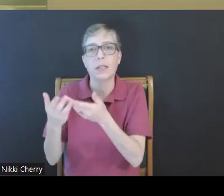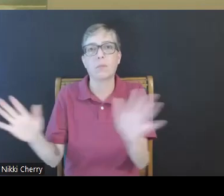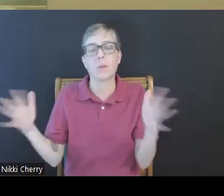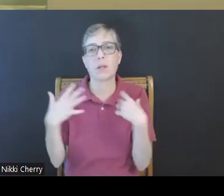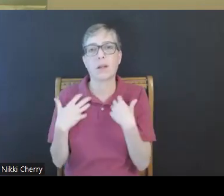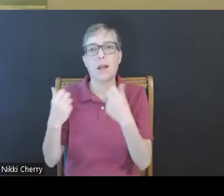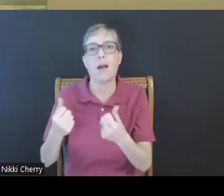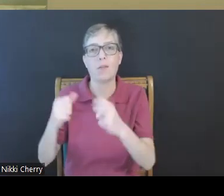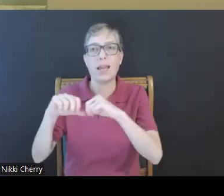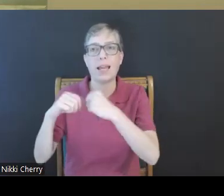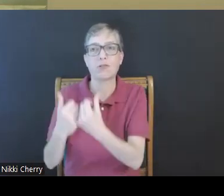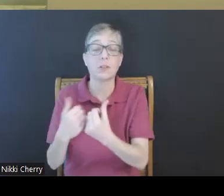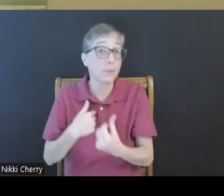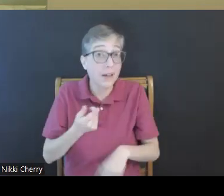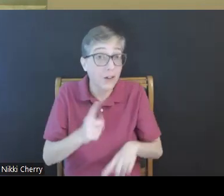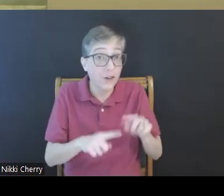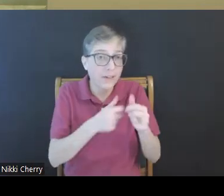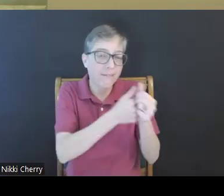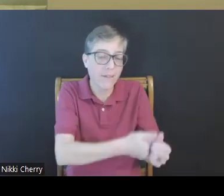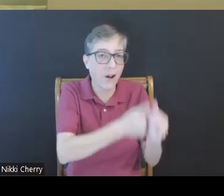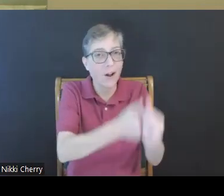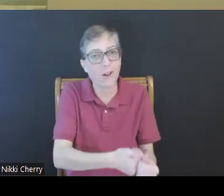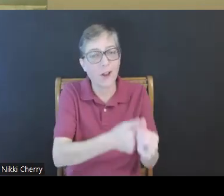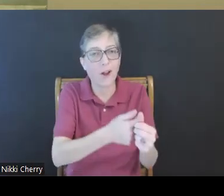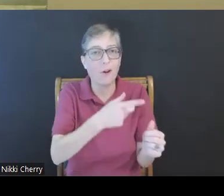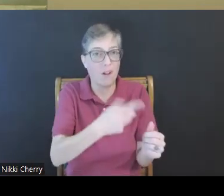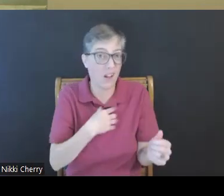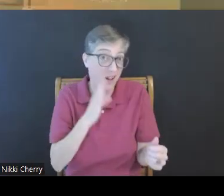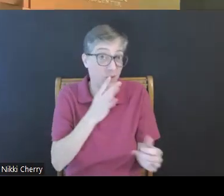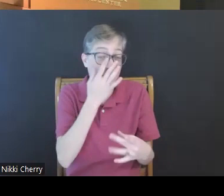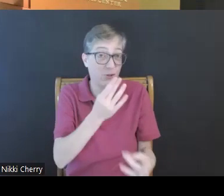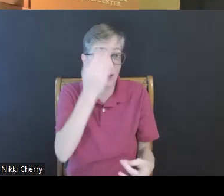love to see what happens to these kids I will say one other thing real quickly about this uh